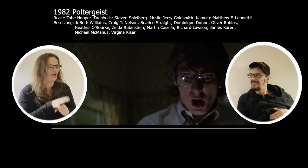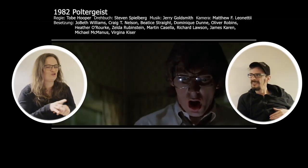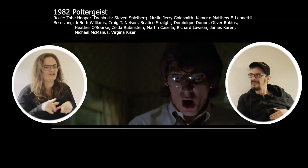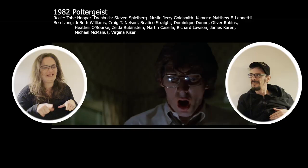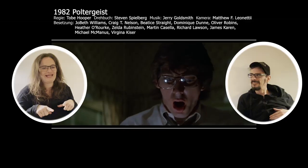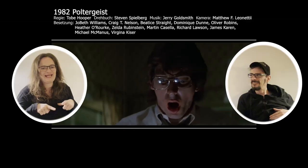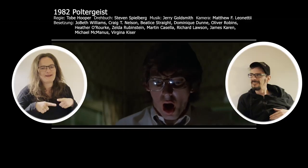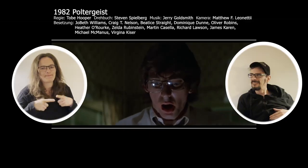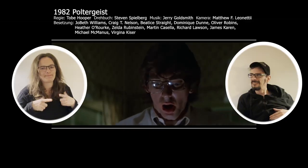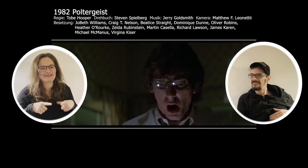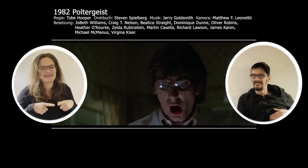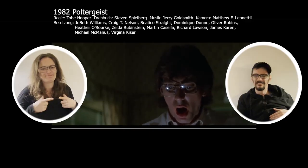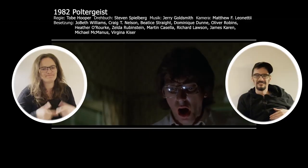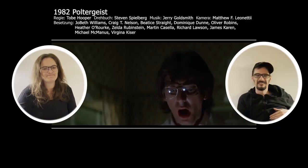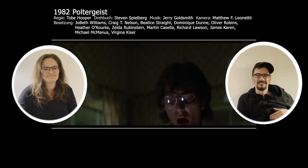The flesh appears to be alive.